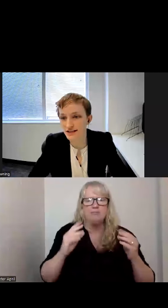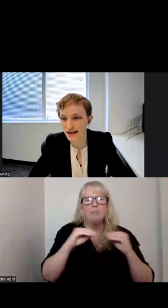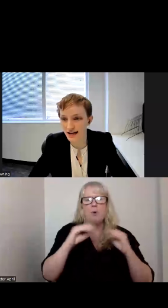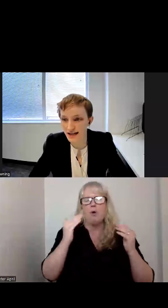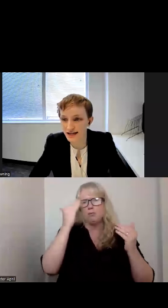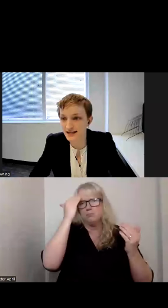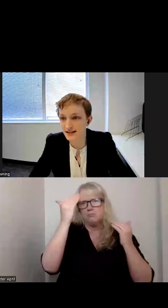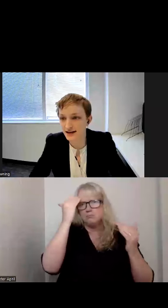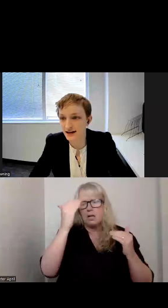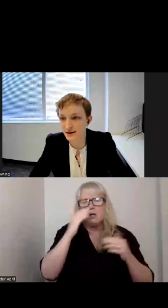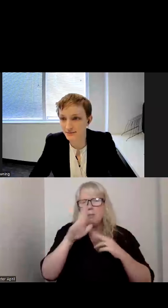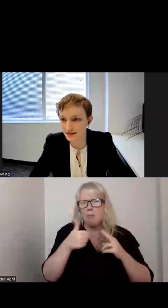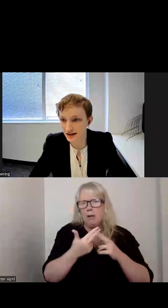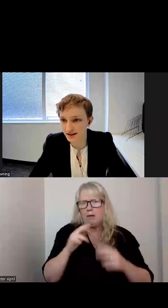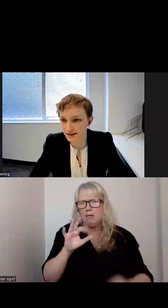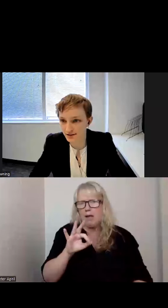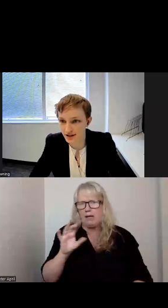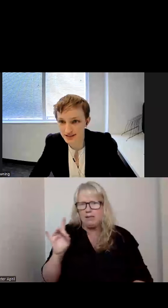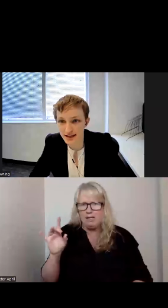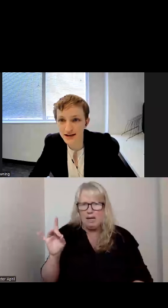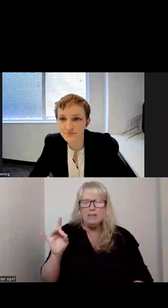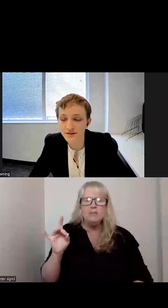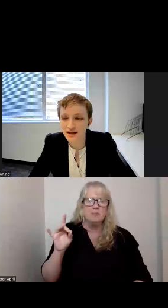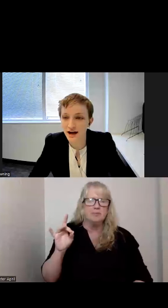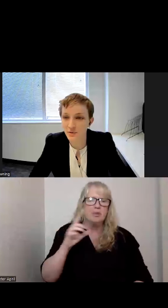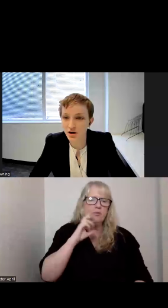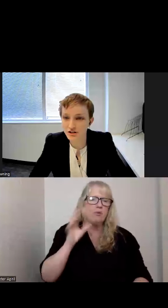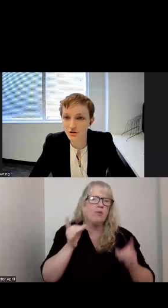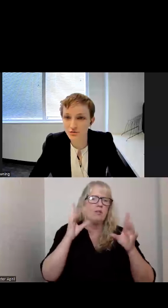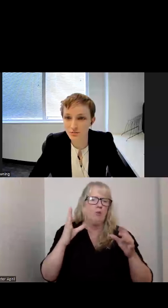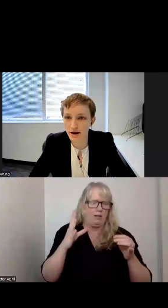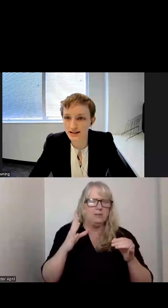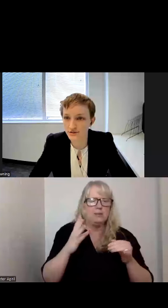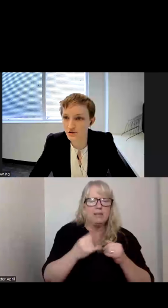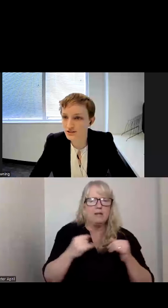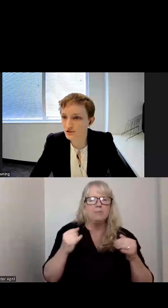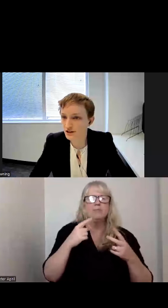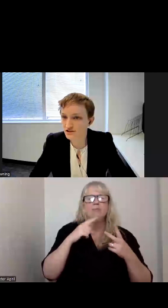THE CRISIS LINE. ALSO REMIND FOLKS IF YOU